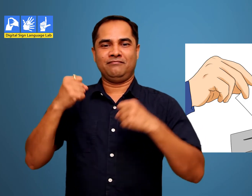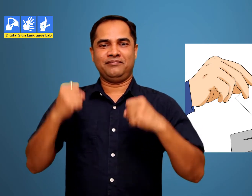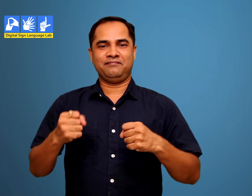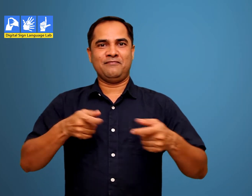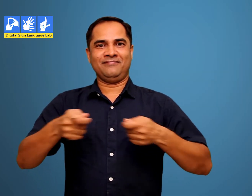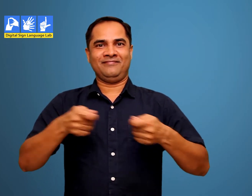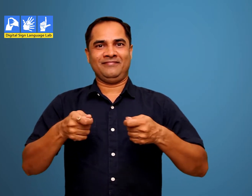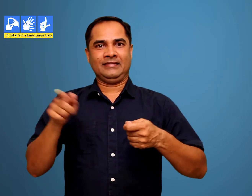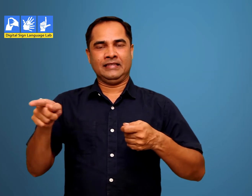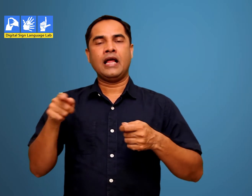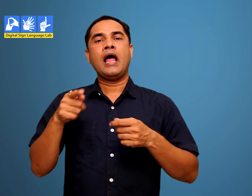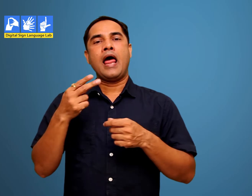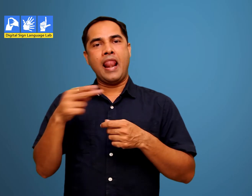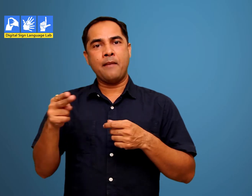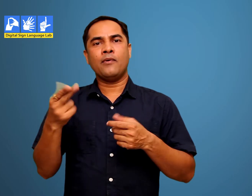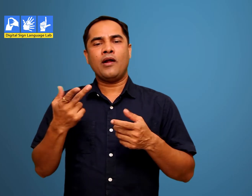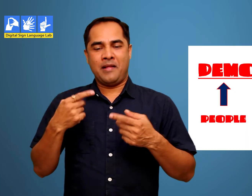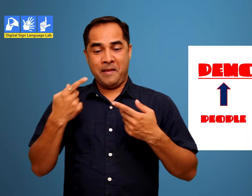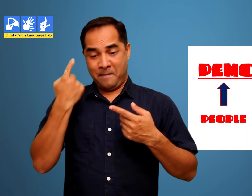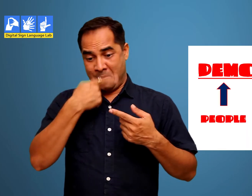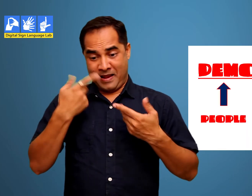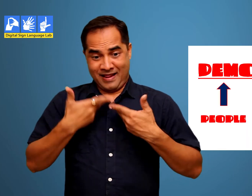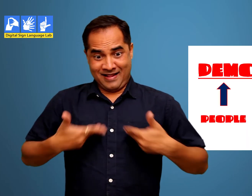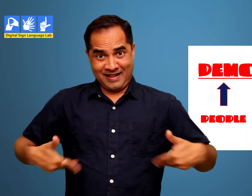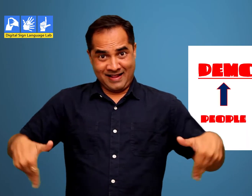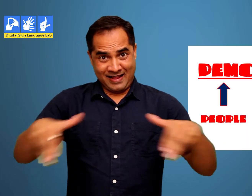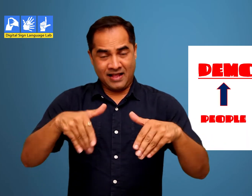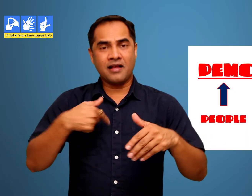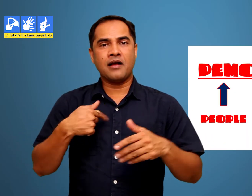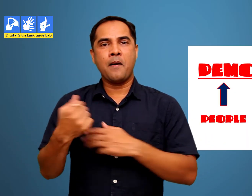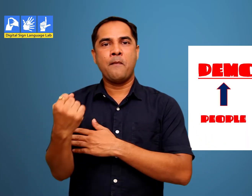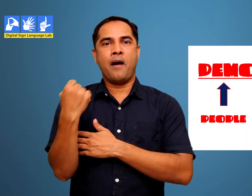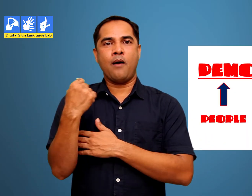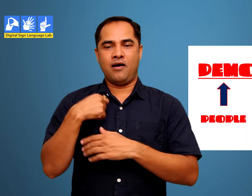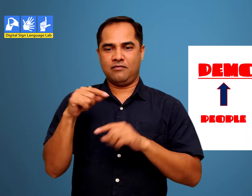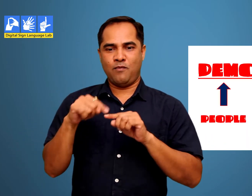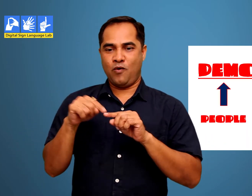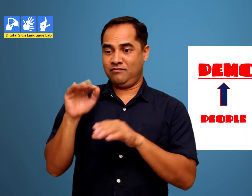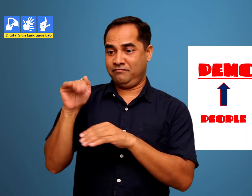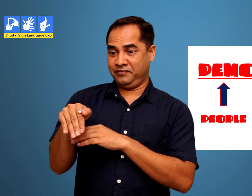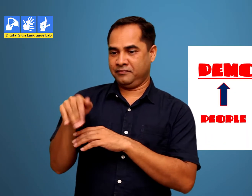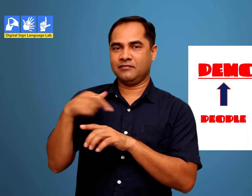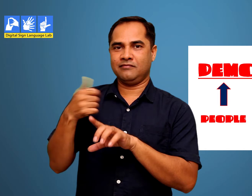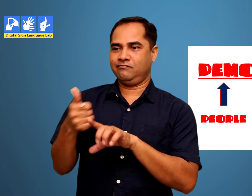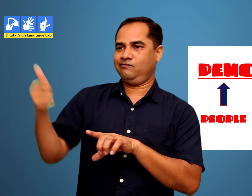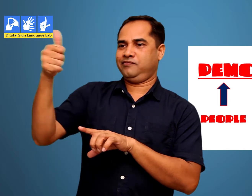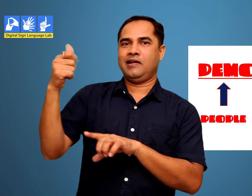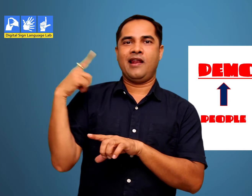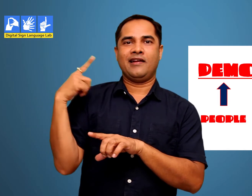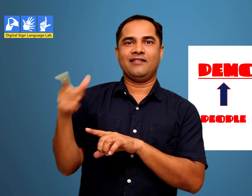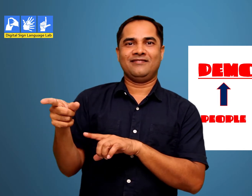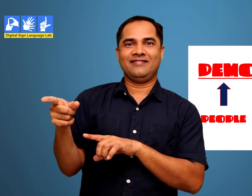So a system where people choose their own government is called democracy, but